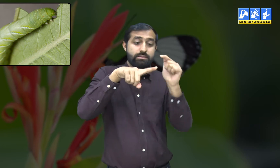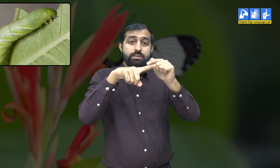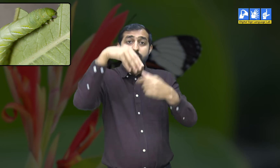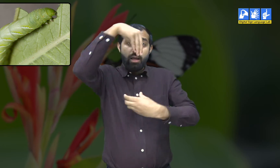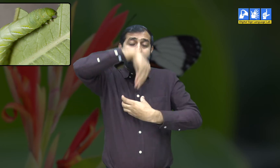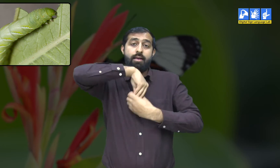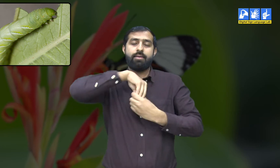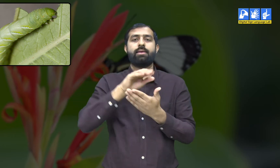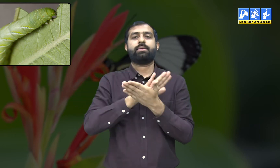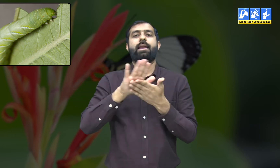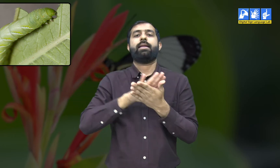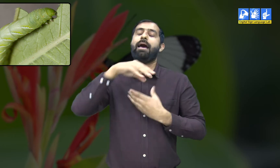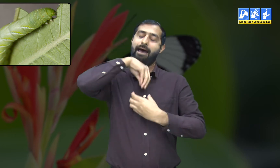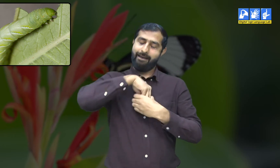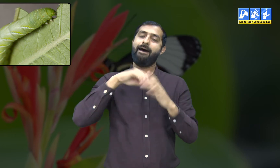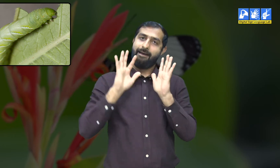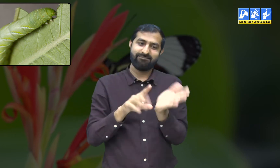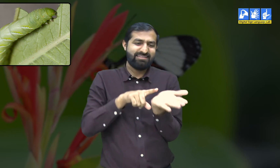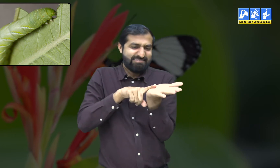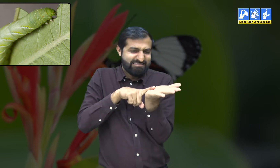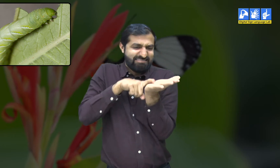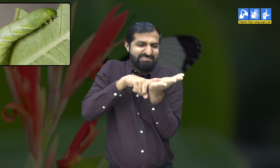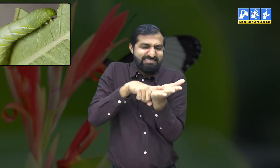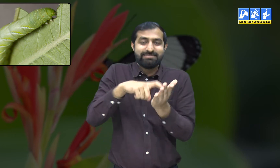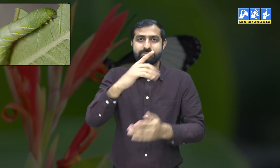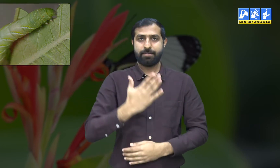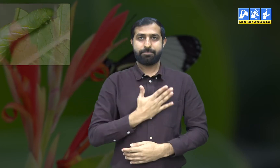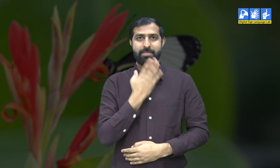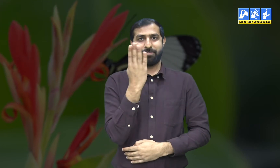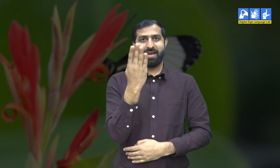These changes take place to the hormones present in the caterpillar.